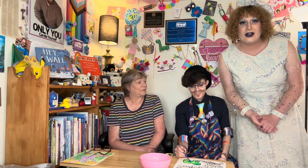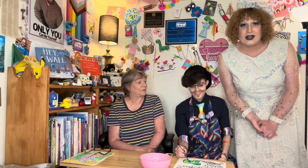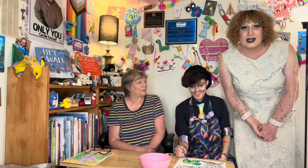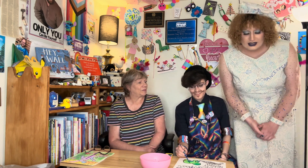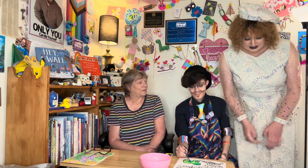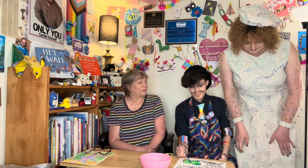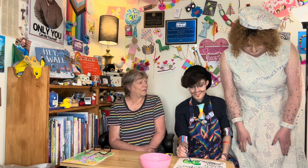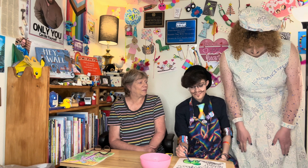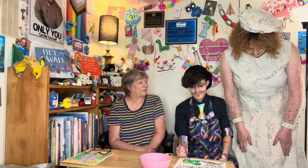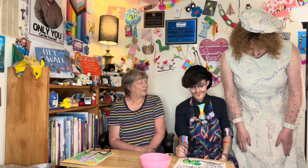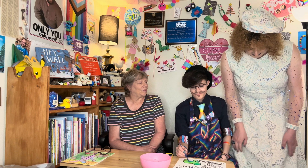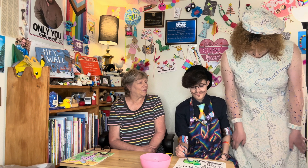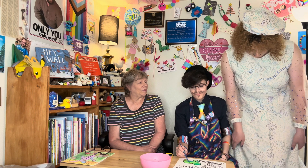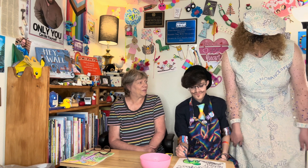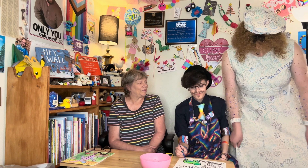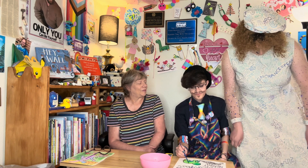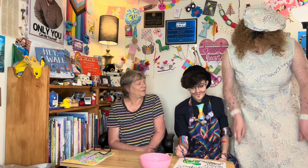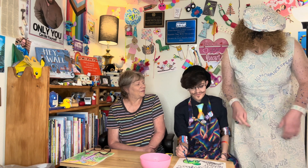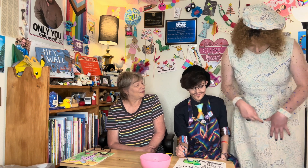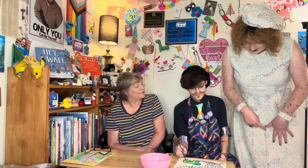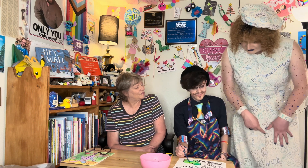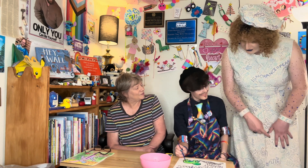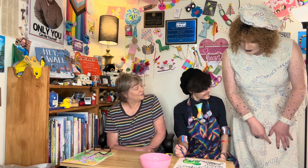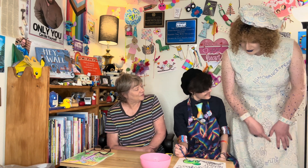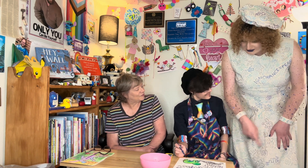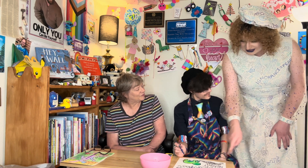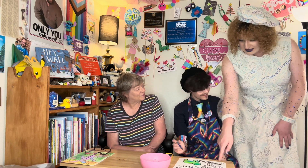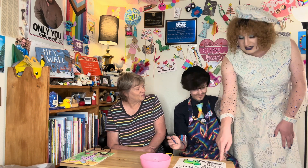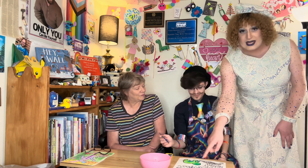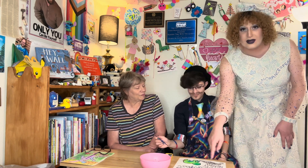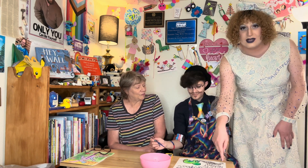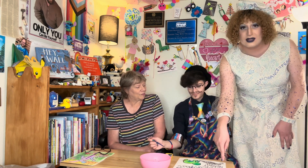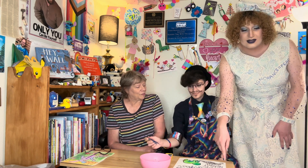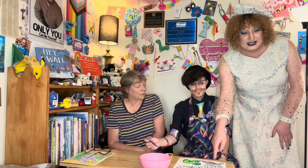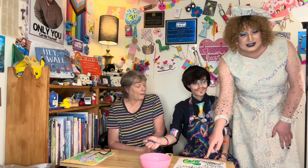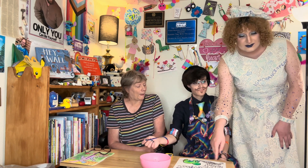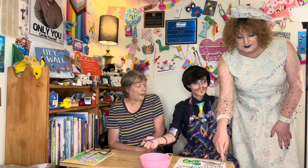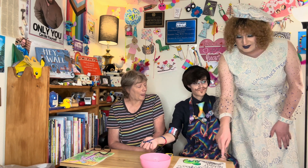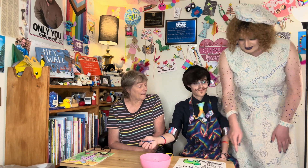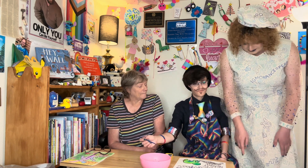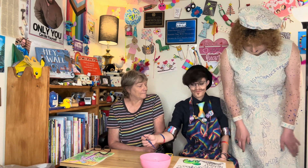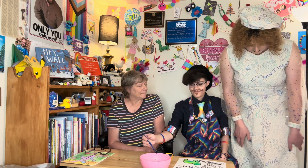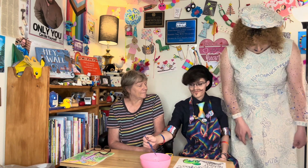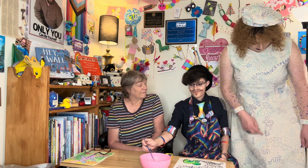Haring. I did all these little squiggles, kind of like on this piece of paper here. A